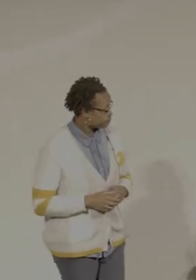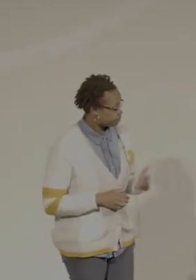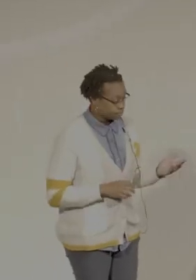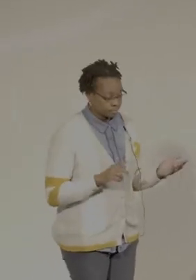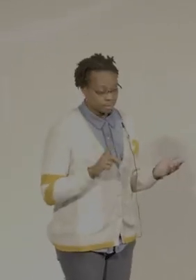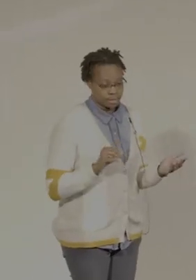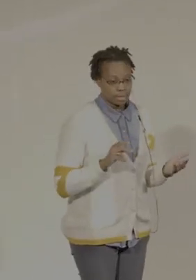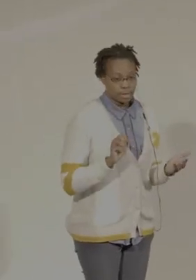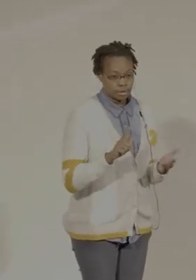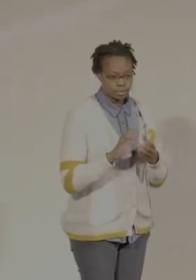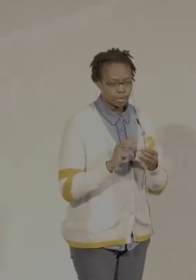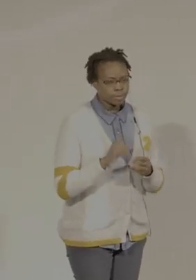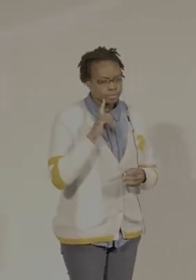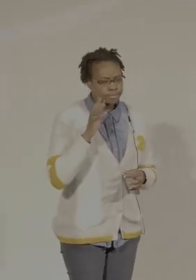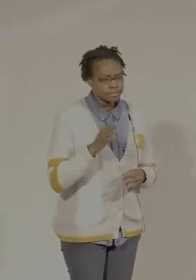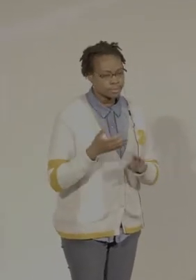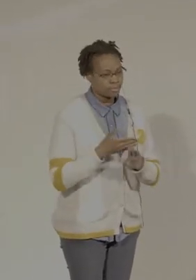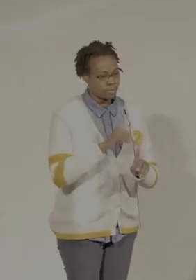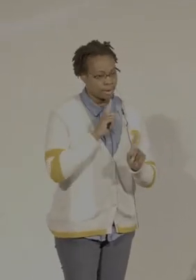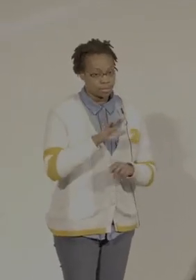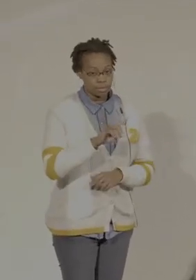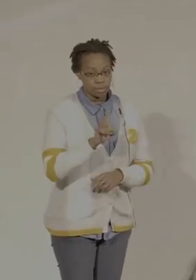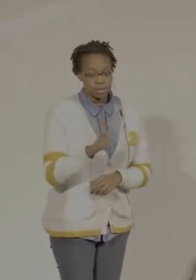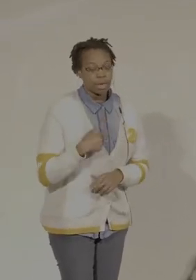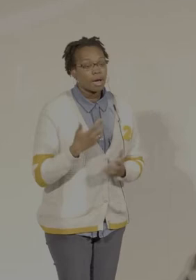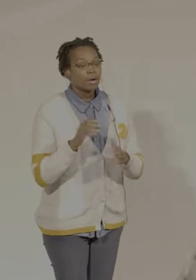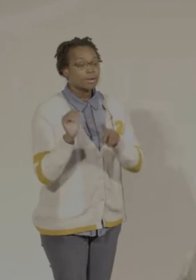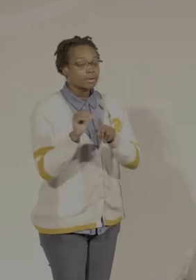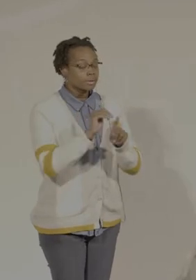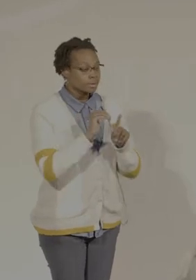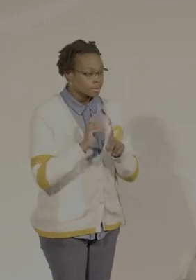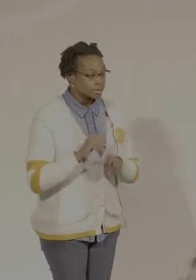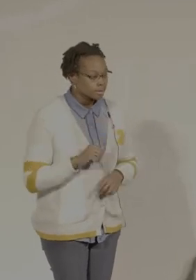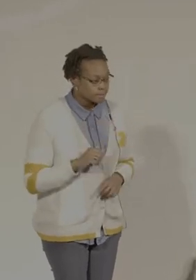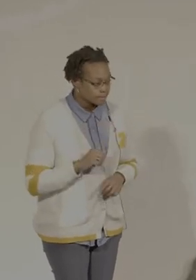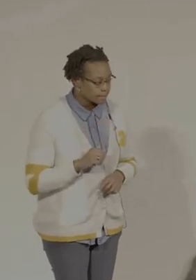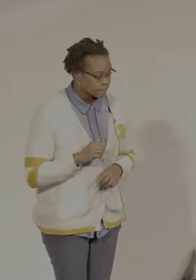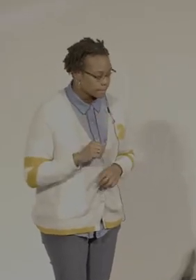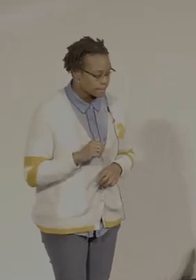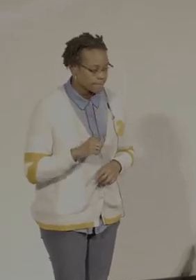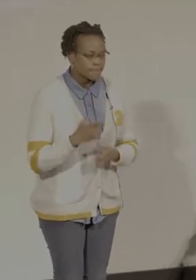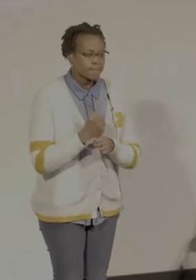Absolutely. But before I answer your question I just wanna remind everybody that making a film like this